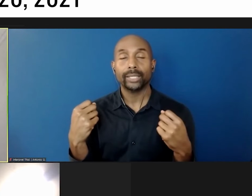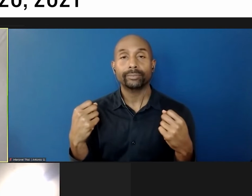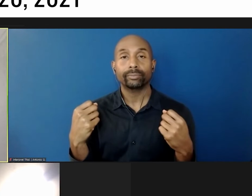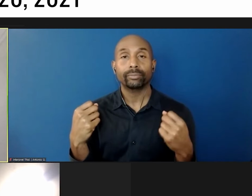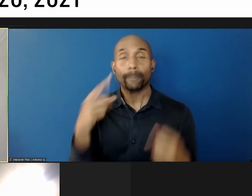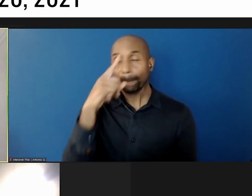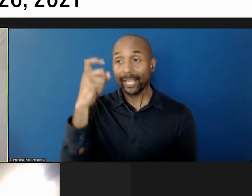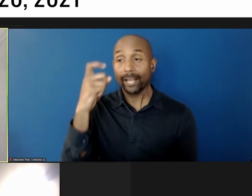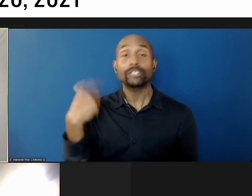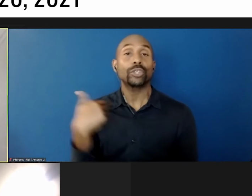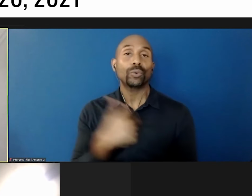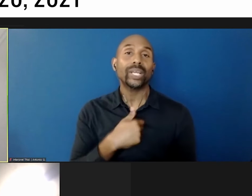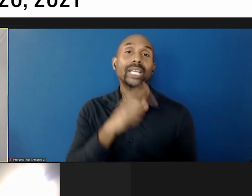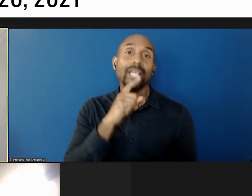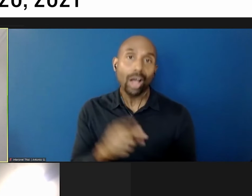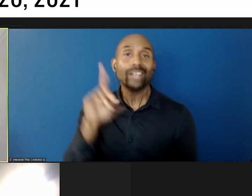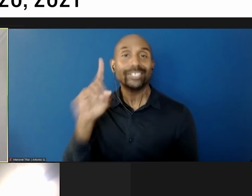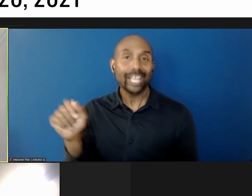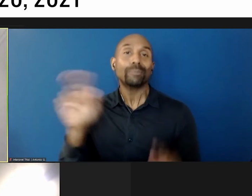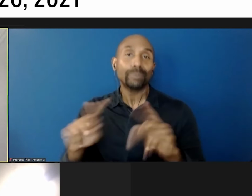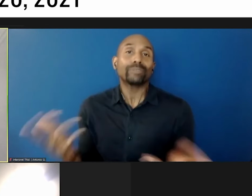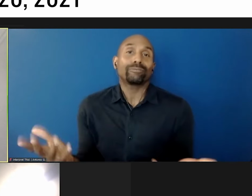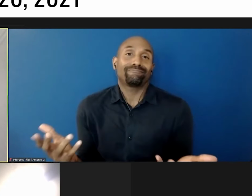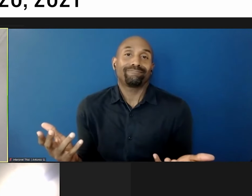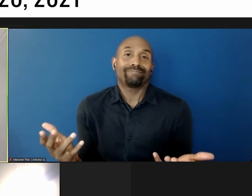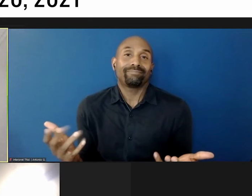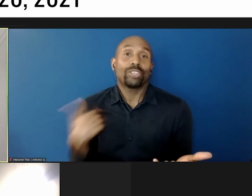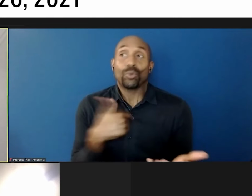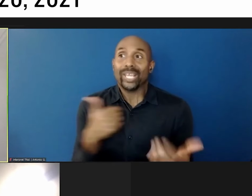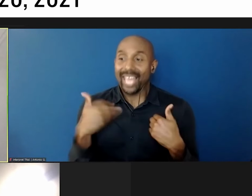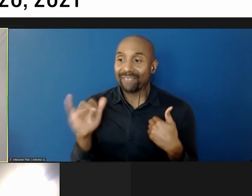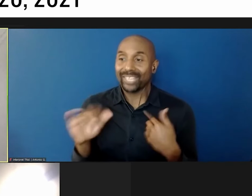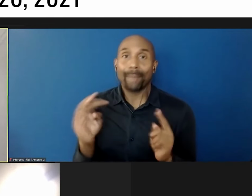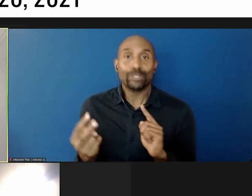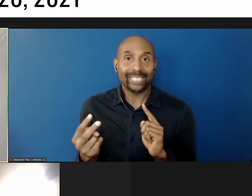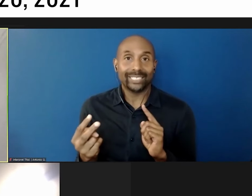we are disabled people, right? Because we have that perspective. We are important because